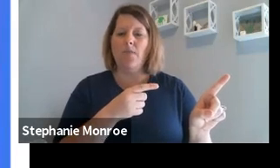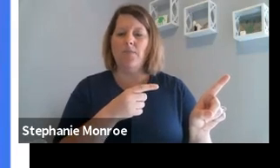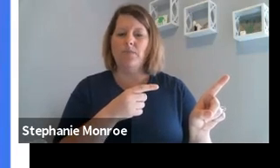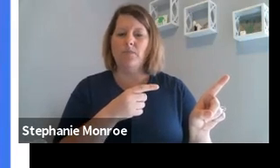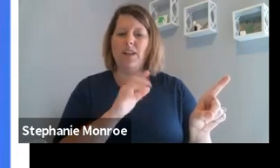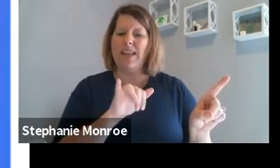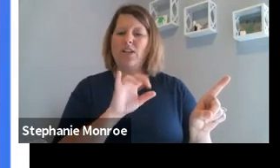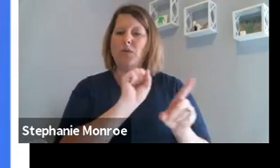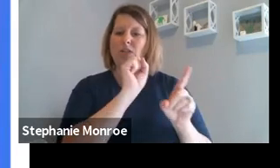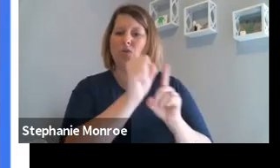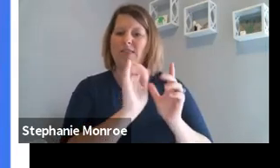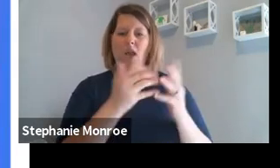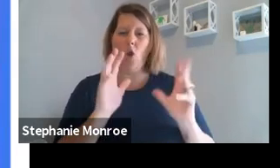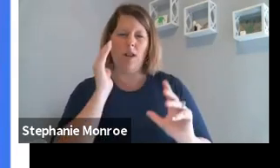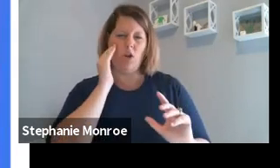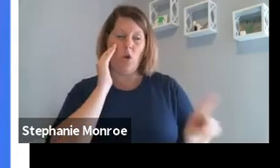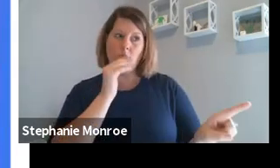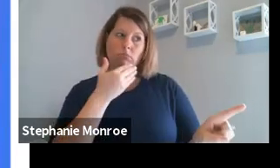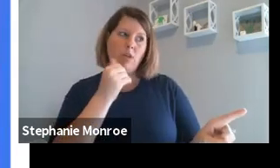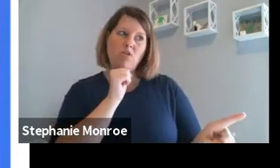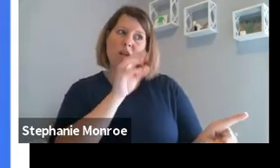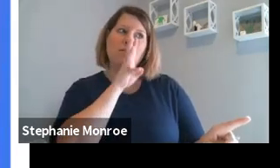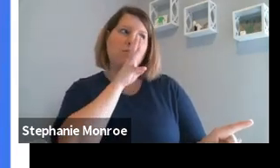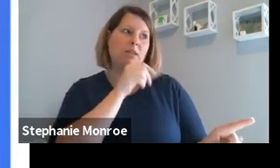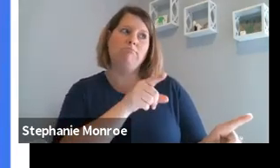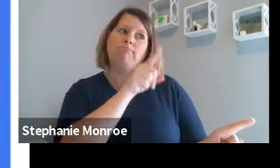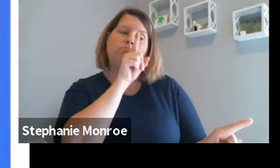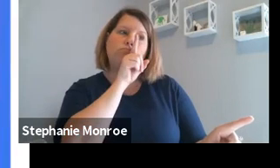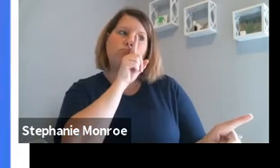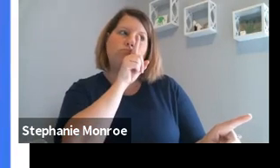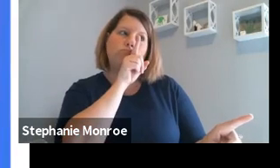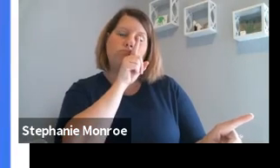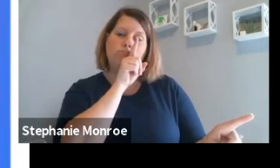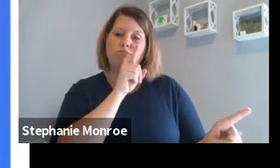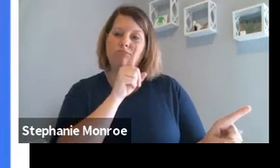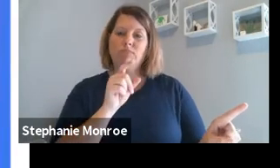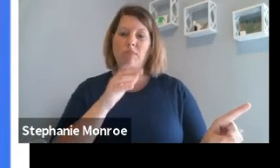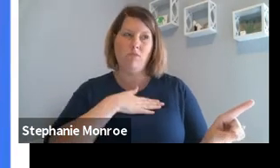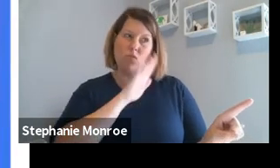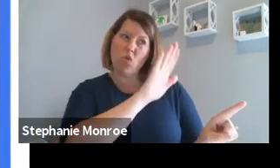where they already know that, they better not speak in public, they better not express their opinion because that could become indeed